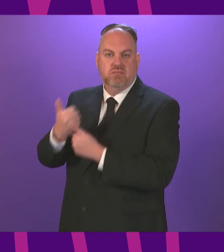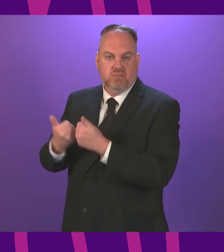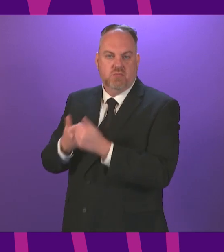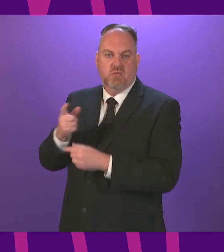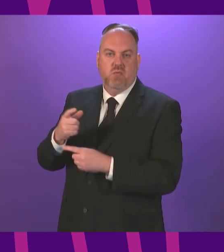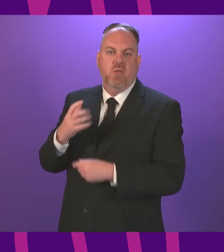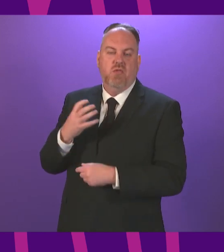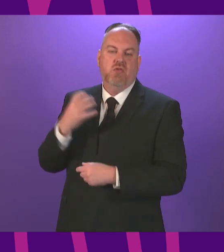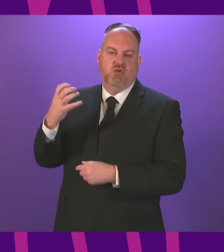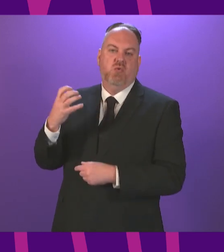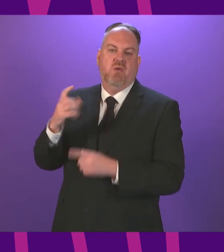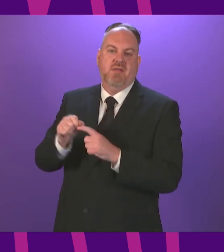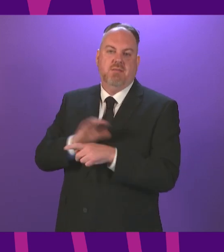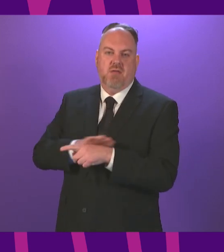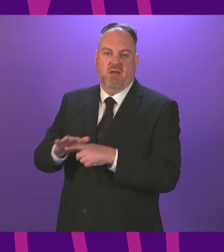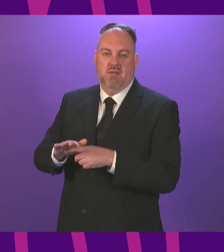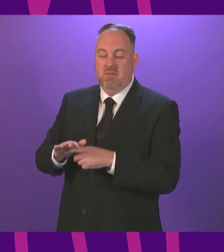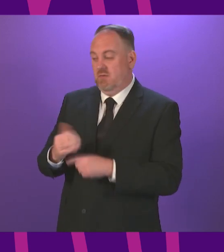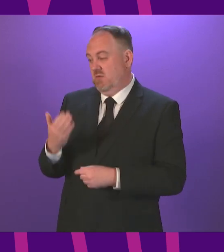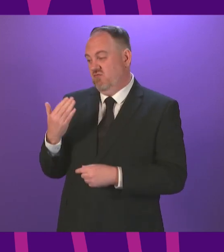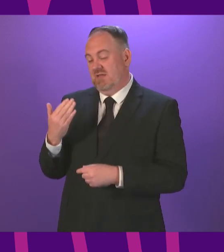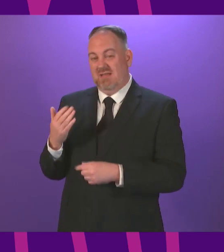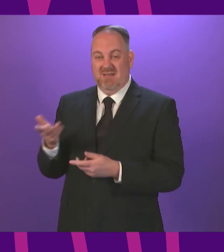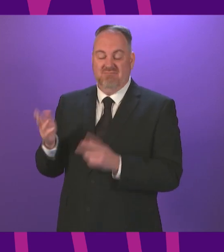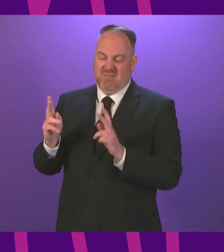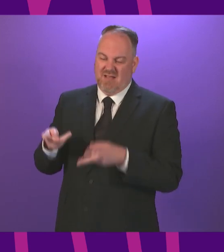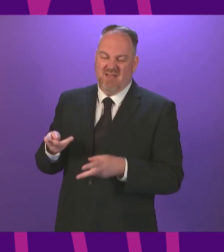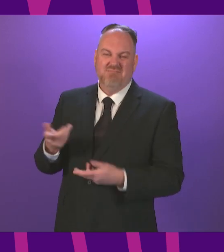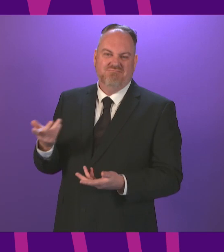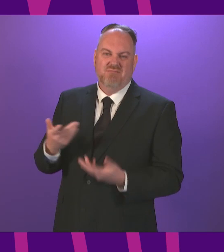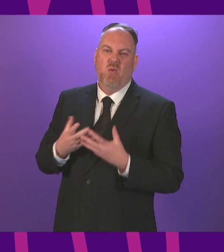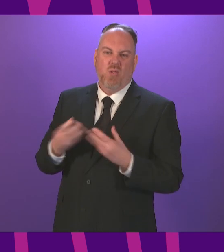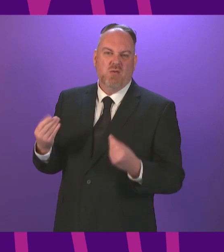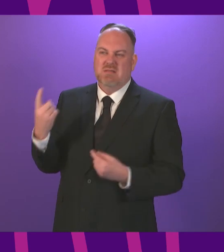On Friday, we lost an extraordinary public servant who dedicated his long life to our country